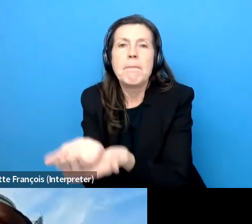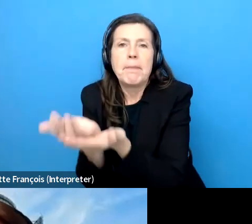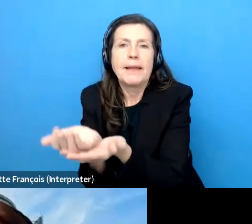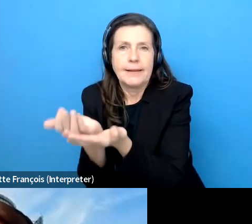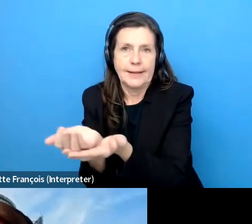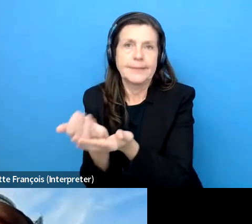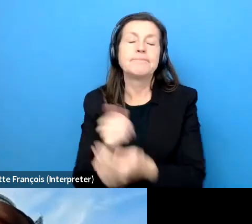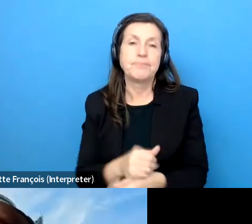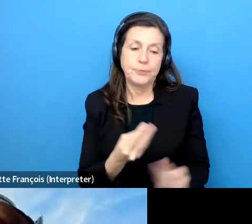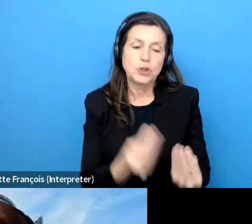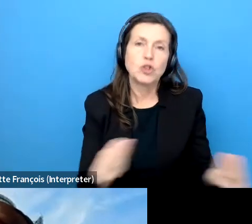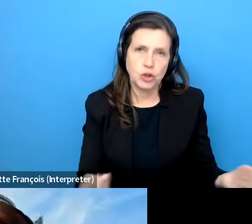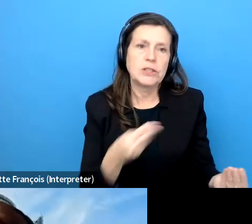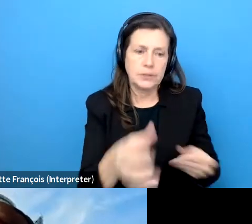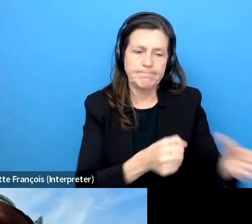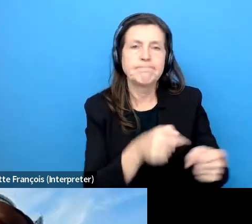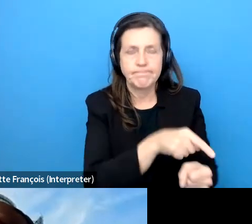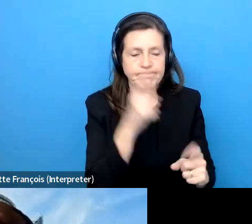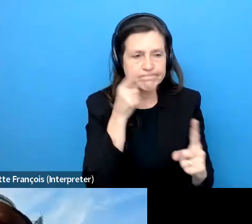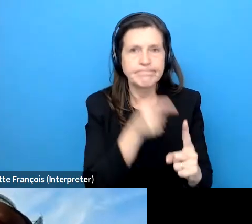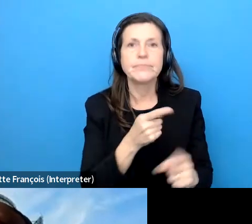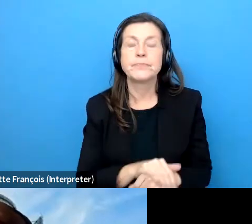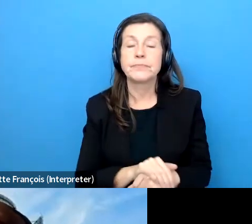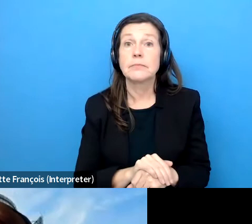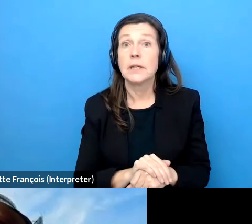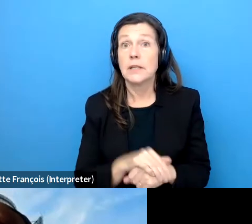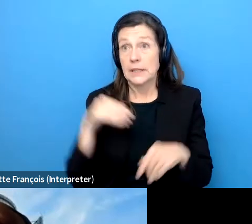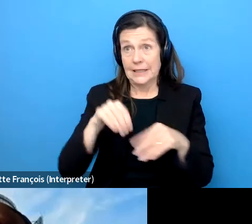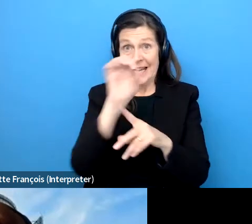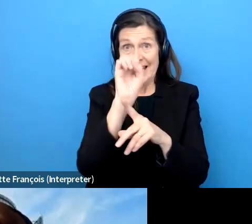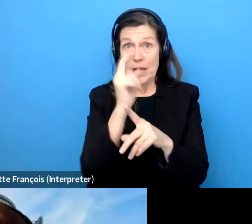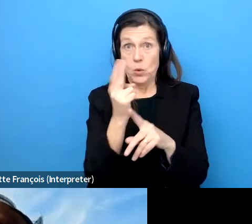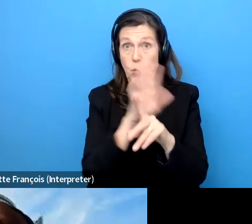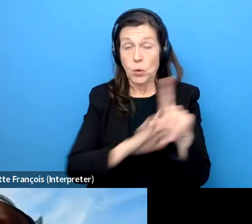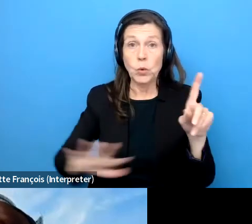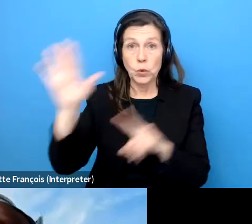Children are trafficked within the EU, often in their own member state.